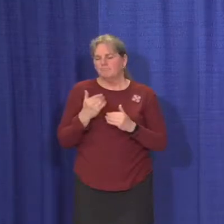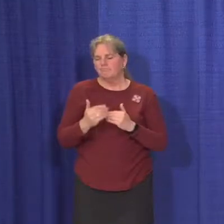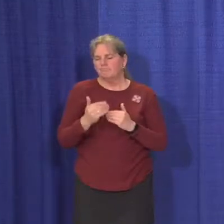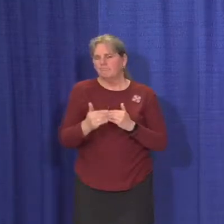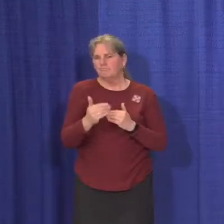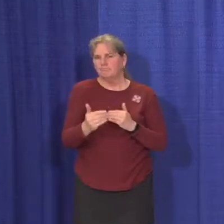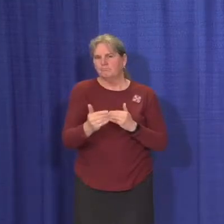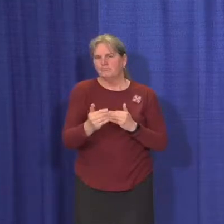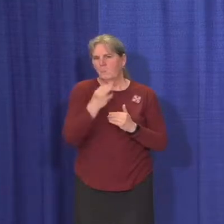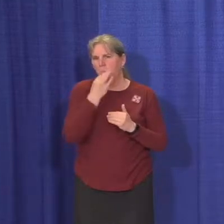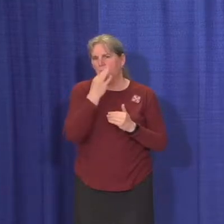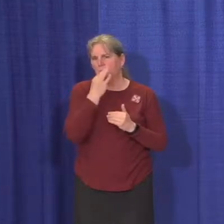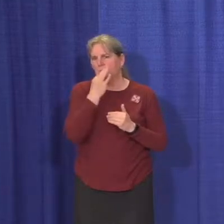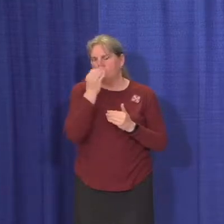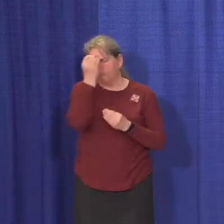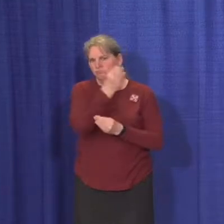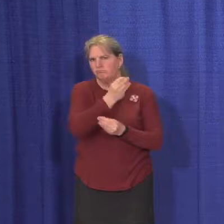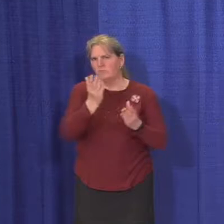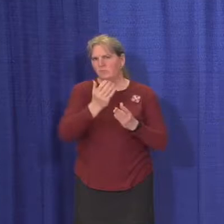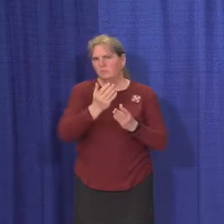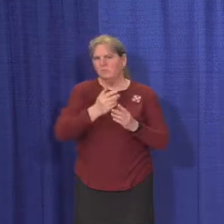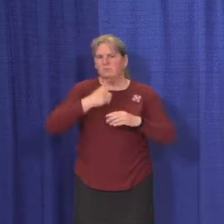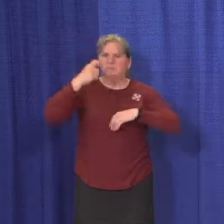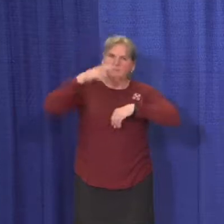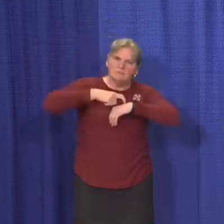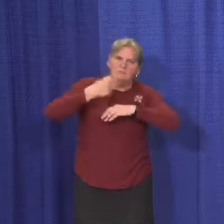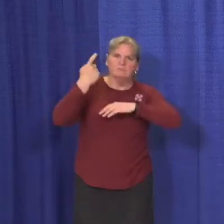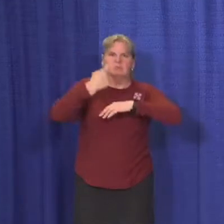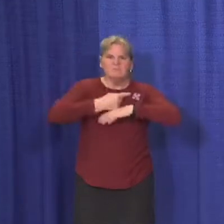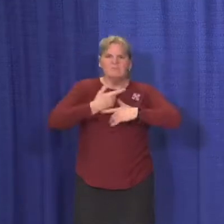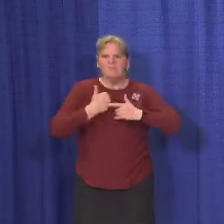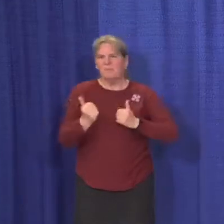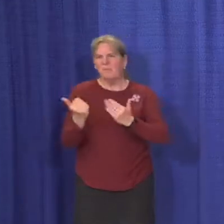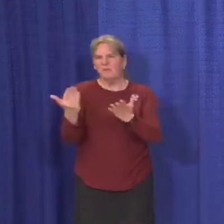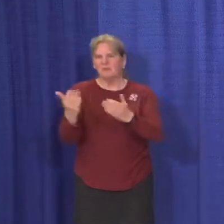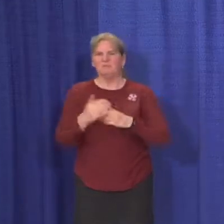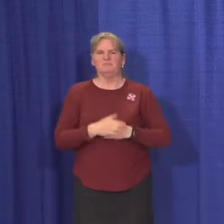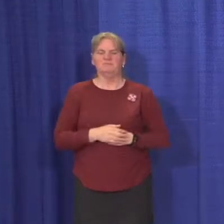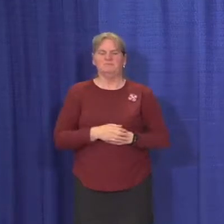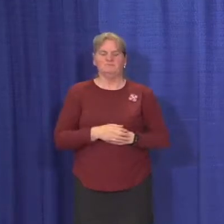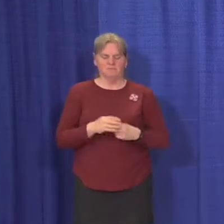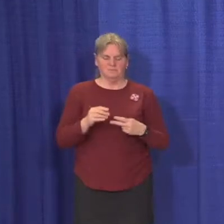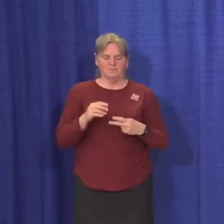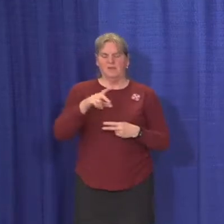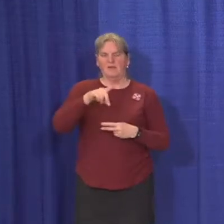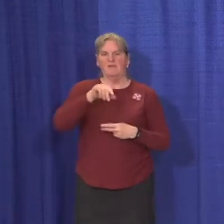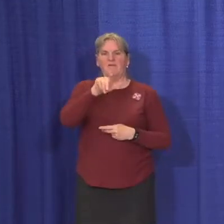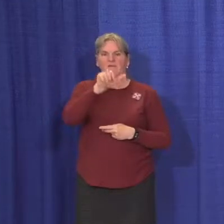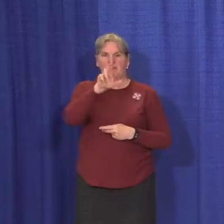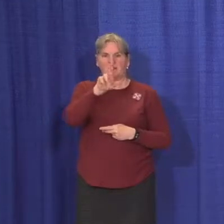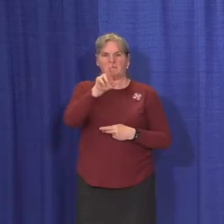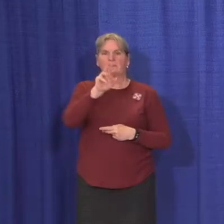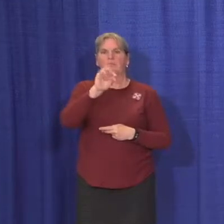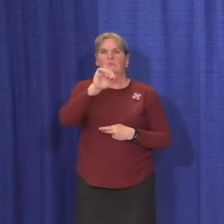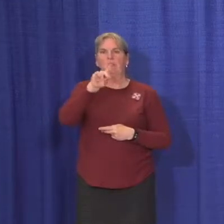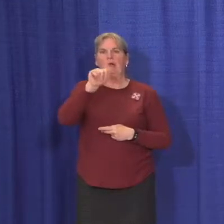should be able to expect to share that information shortly.